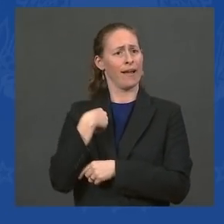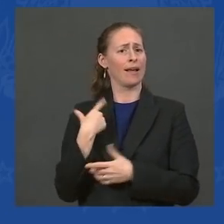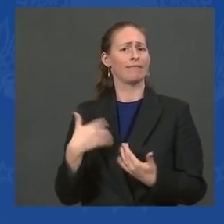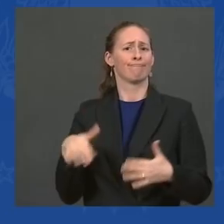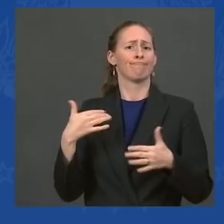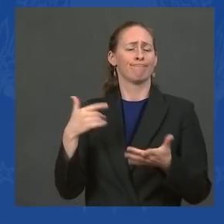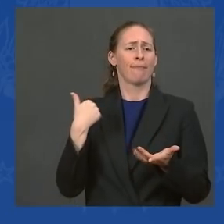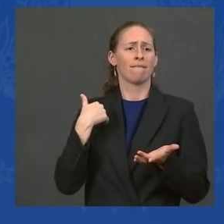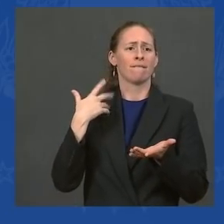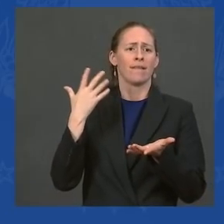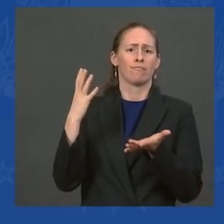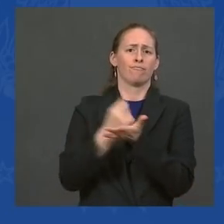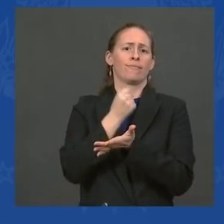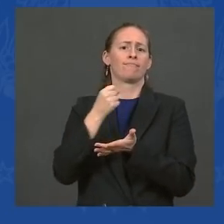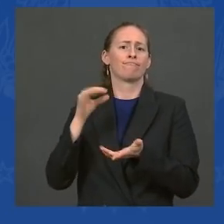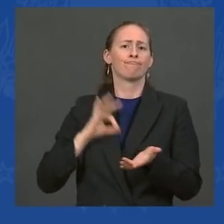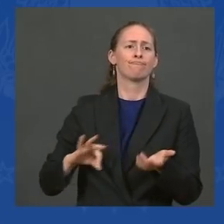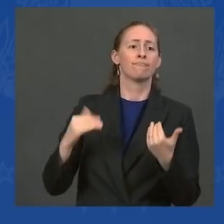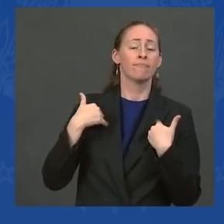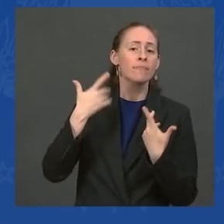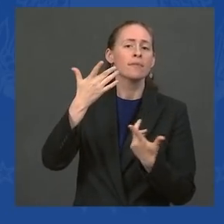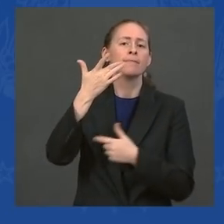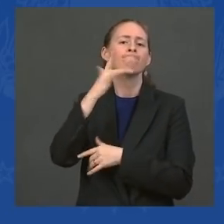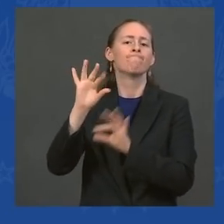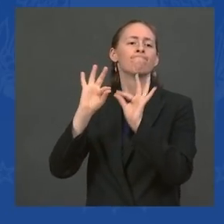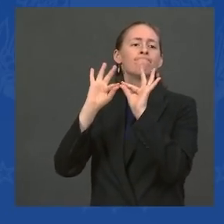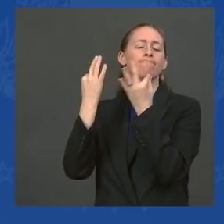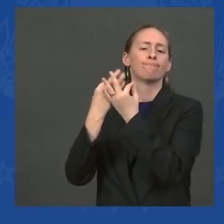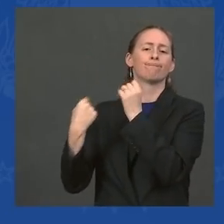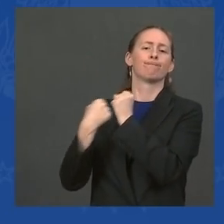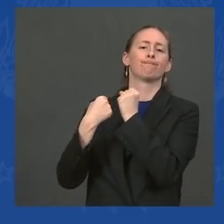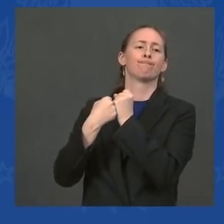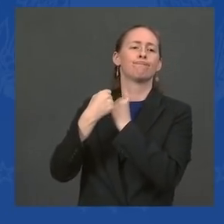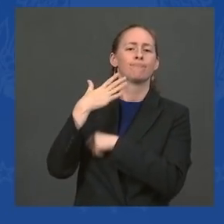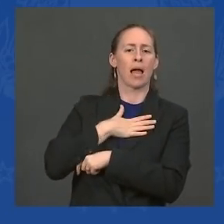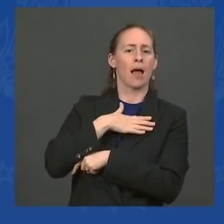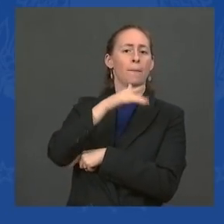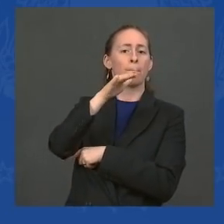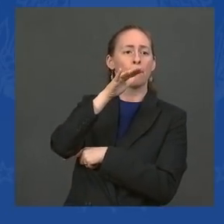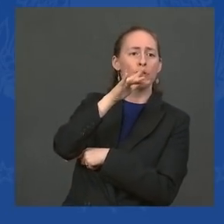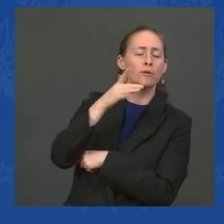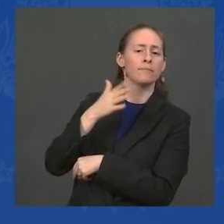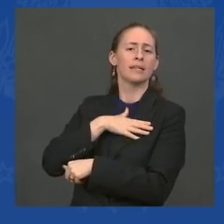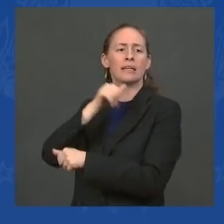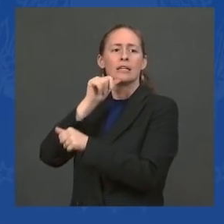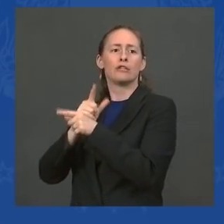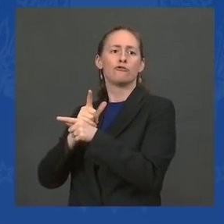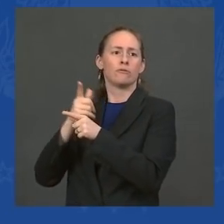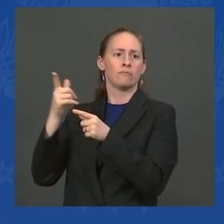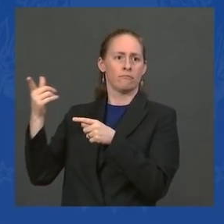a sister who's my best friend who quit her job temporarily and moved in with her husband to help me raise my kids.